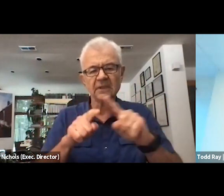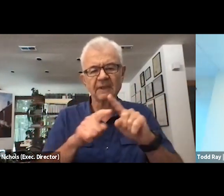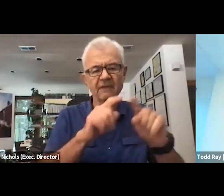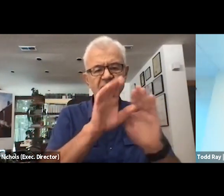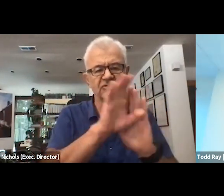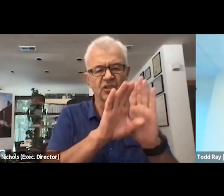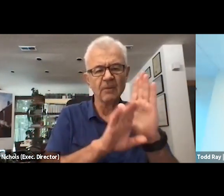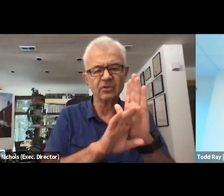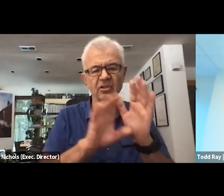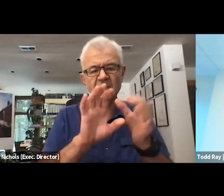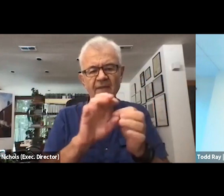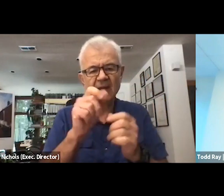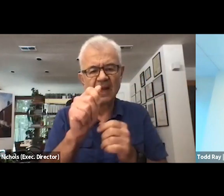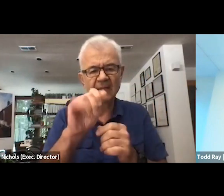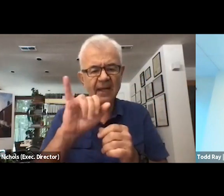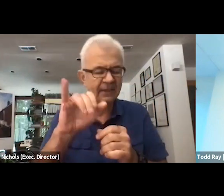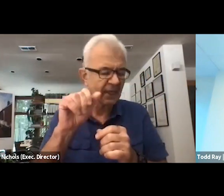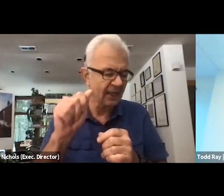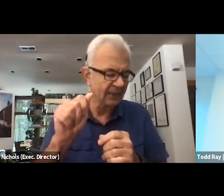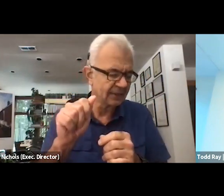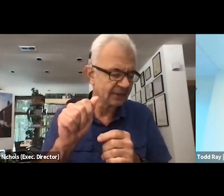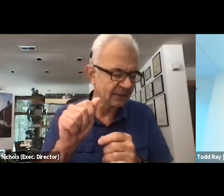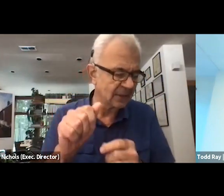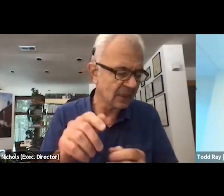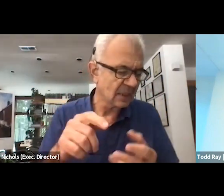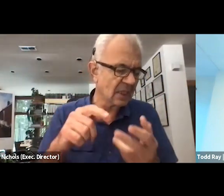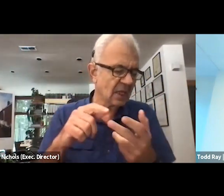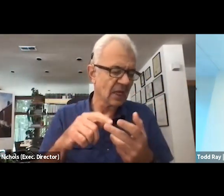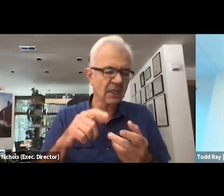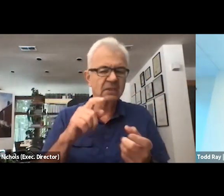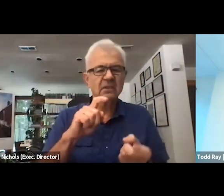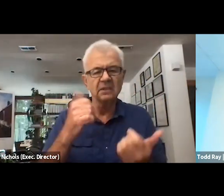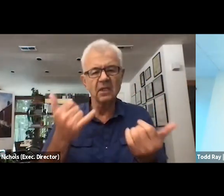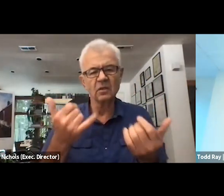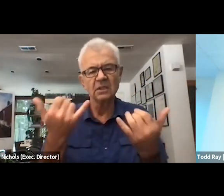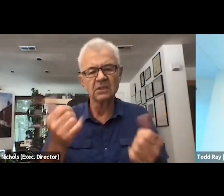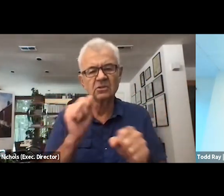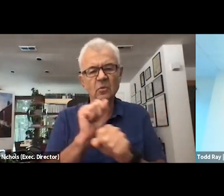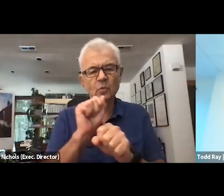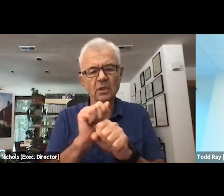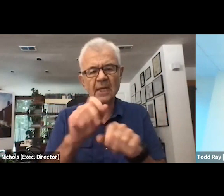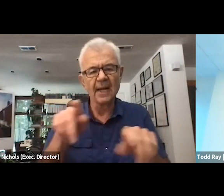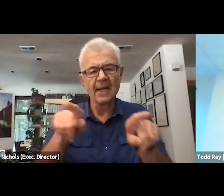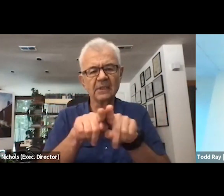He's actually won many different AIA Chapter Awards.